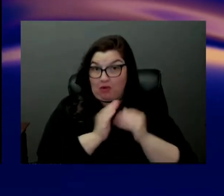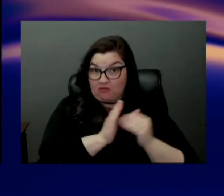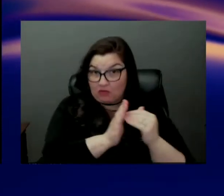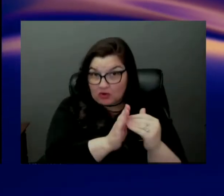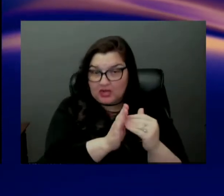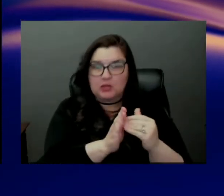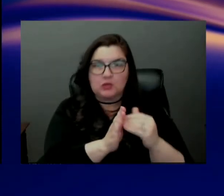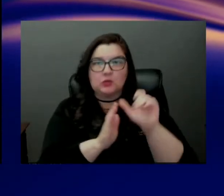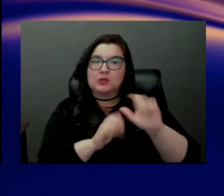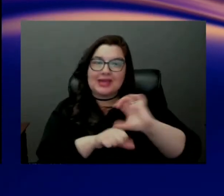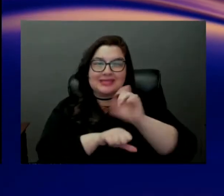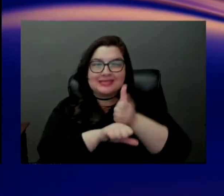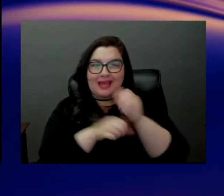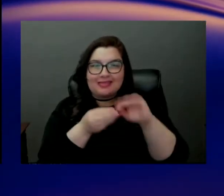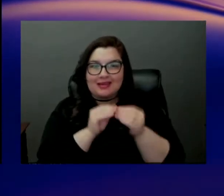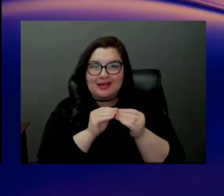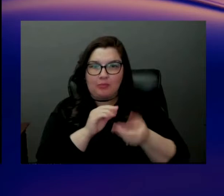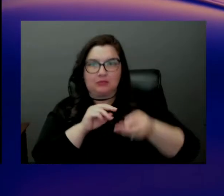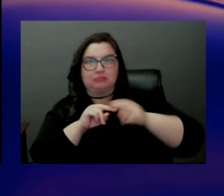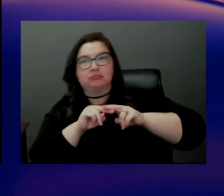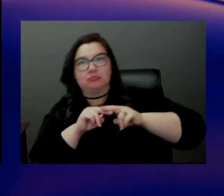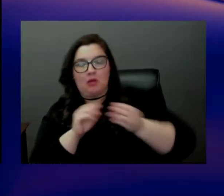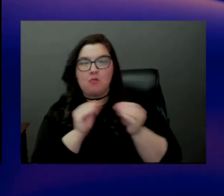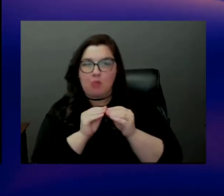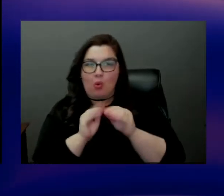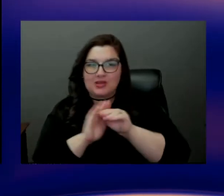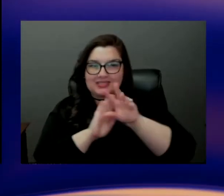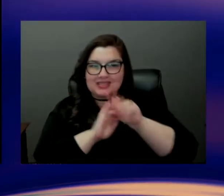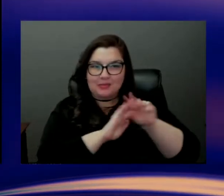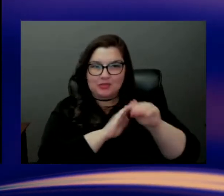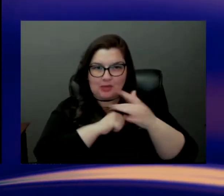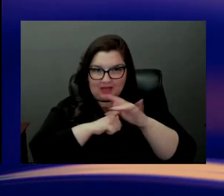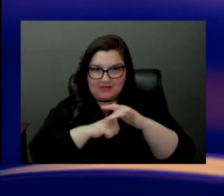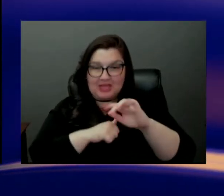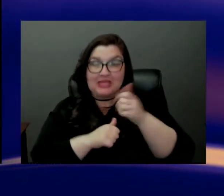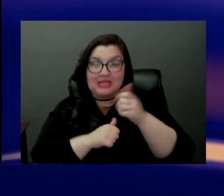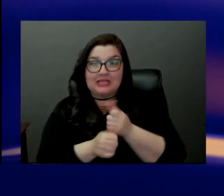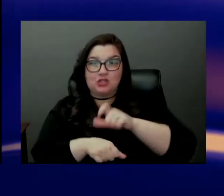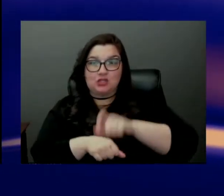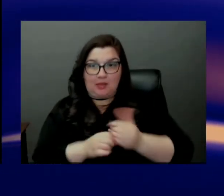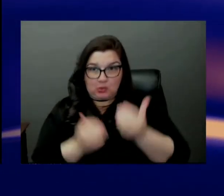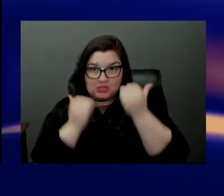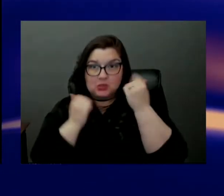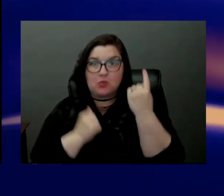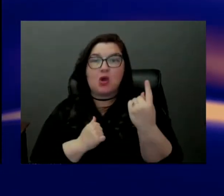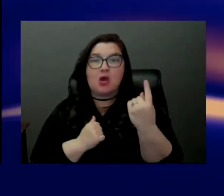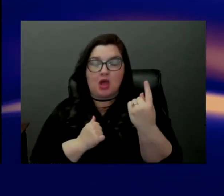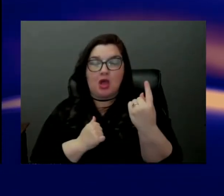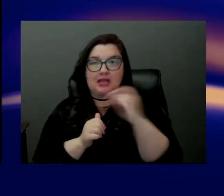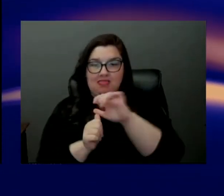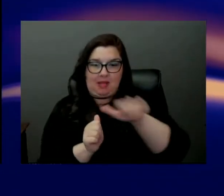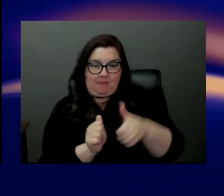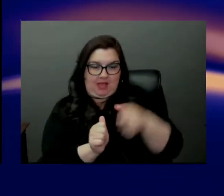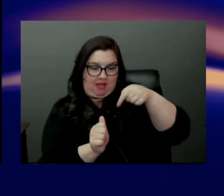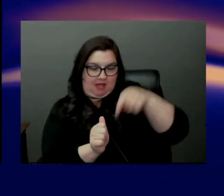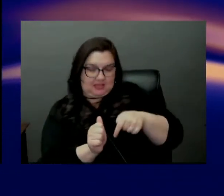and have more snapshots available. But what we'll do is each time you consume one we'll in the back end go ahead and launch a new instance,